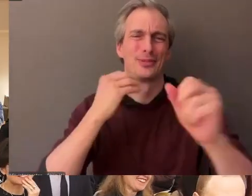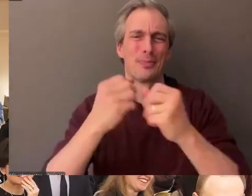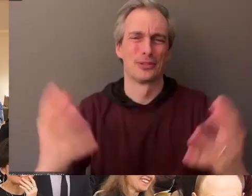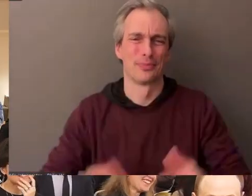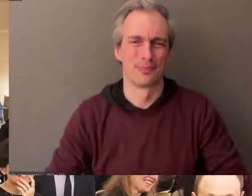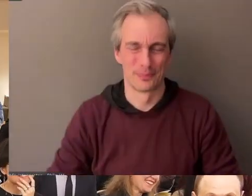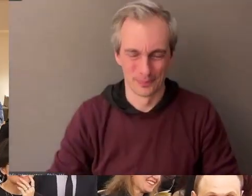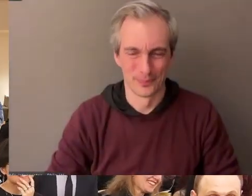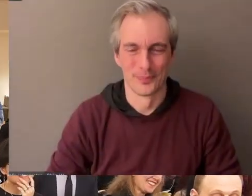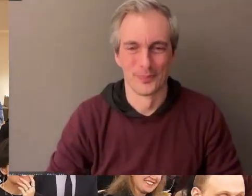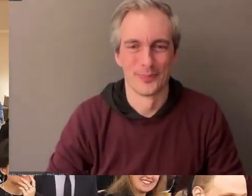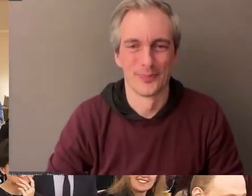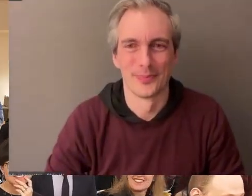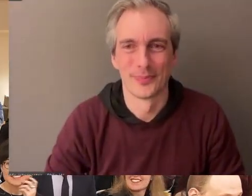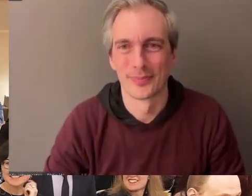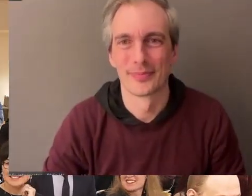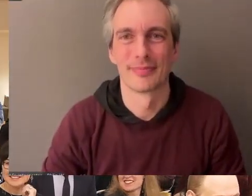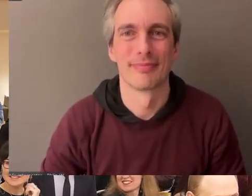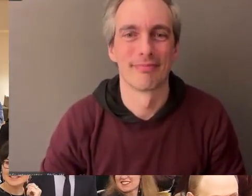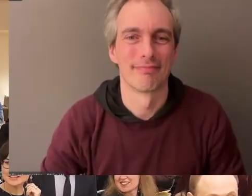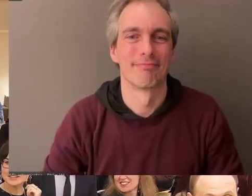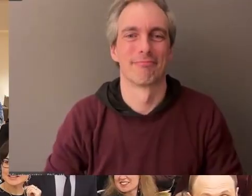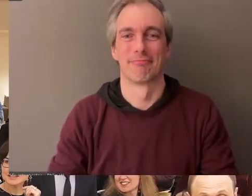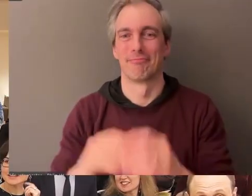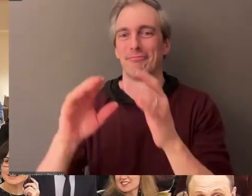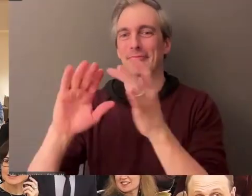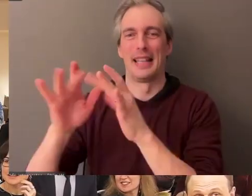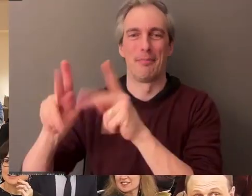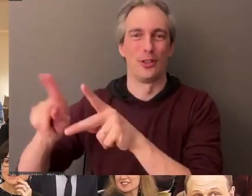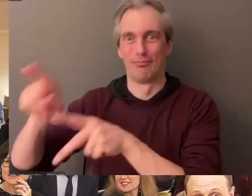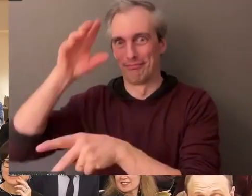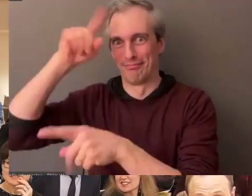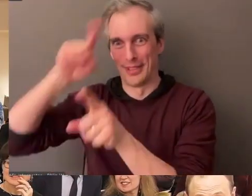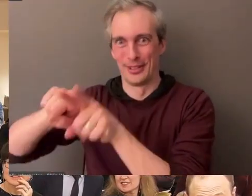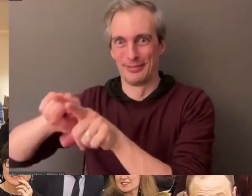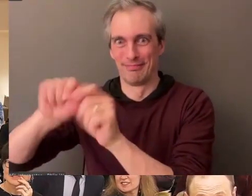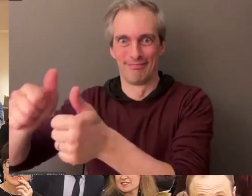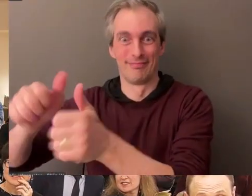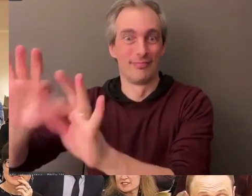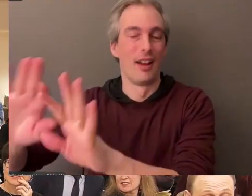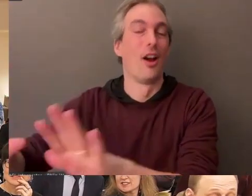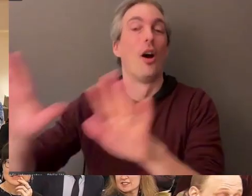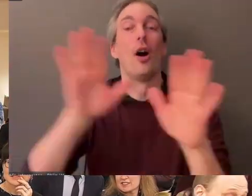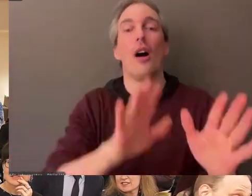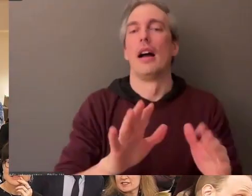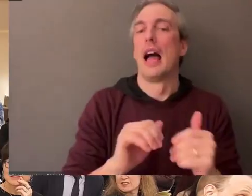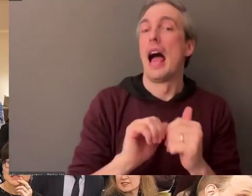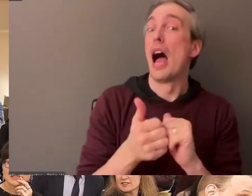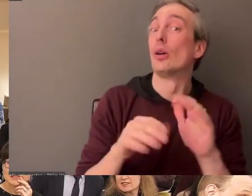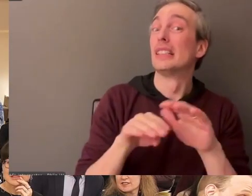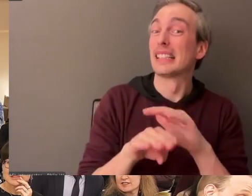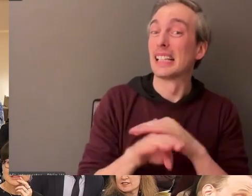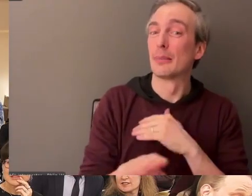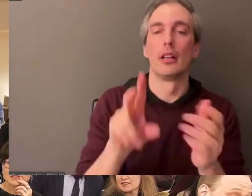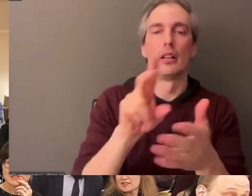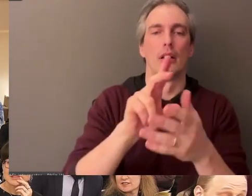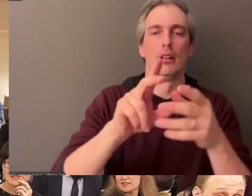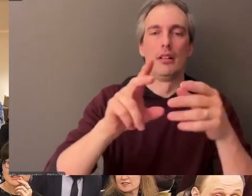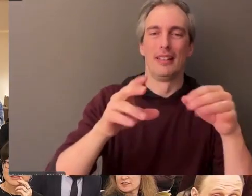okay. How is accessibility defined and approved? Success criteria for designers and developers.